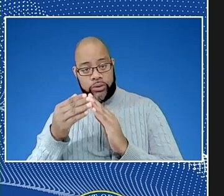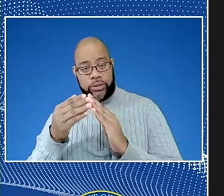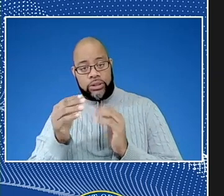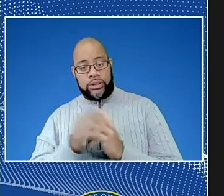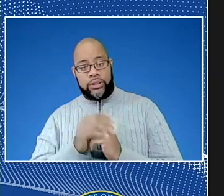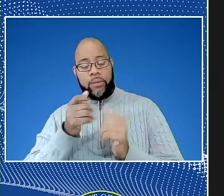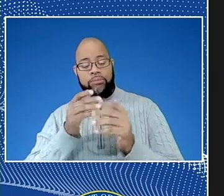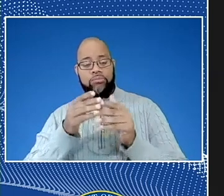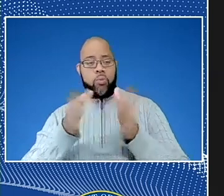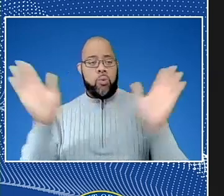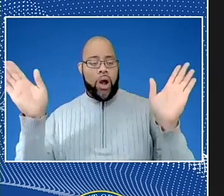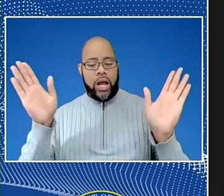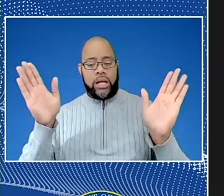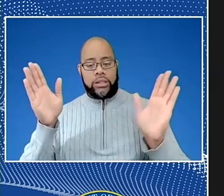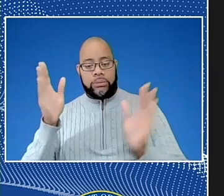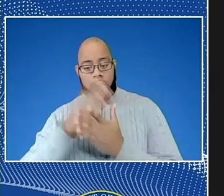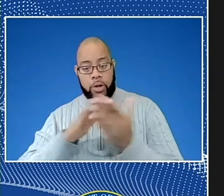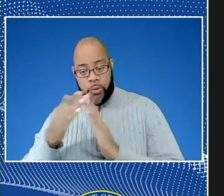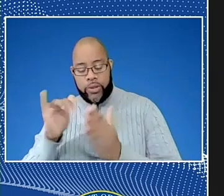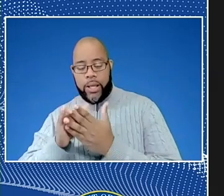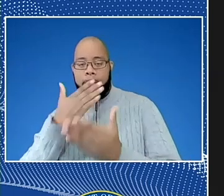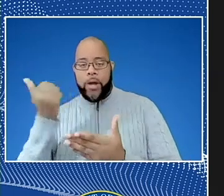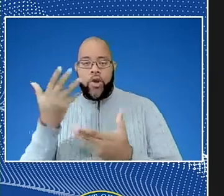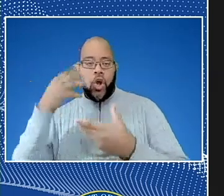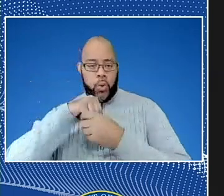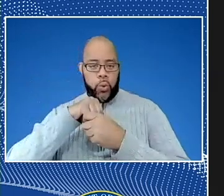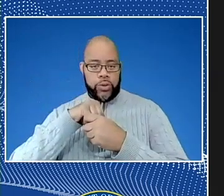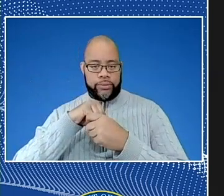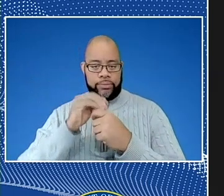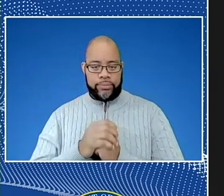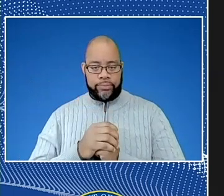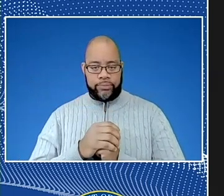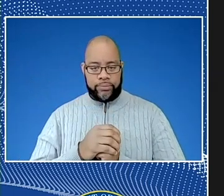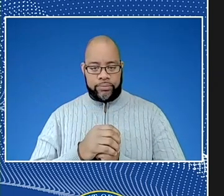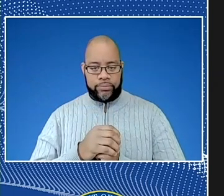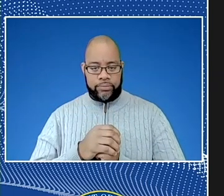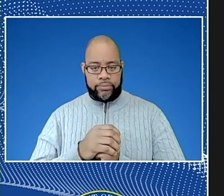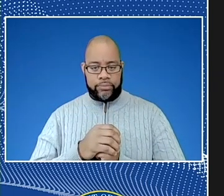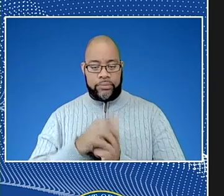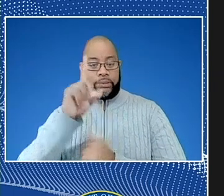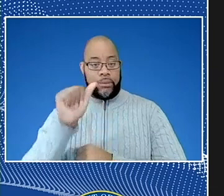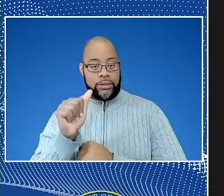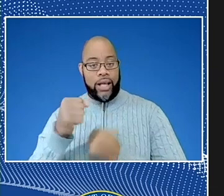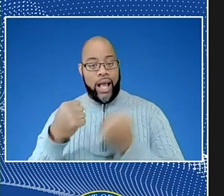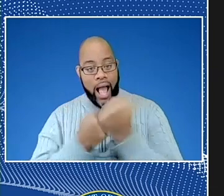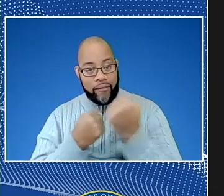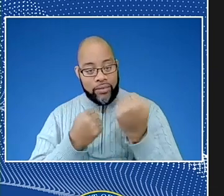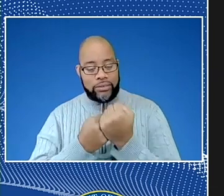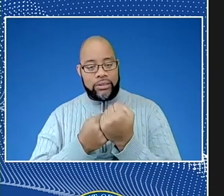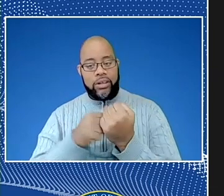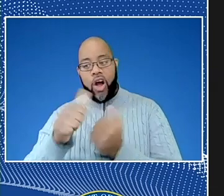breadth of communities, the better, including, you know, disability advocates and the like, to make sure that the